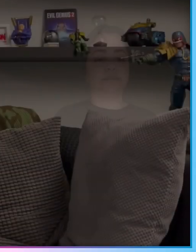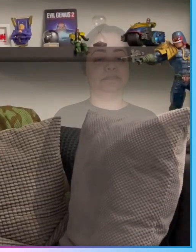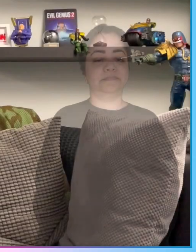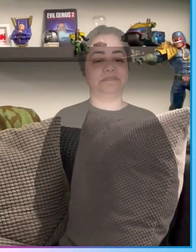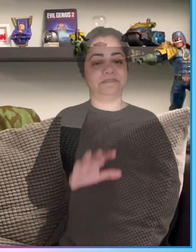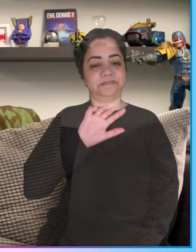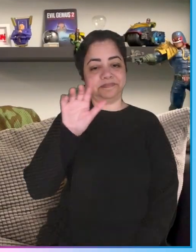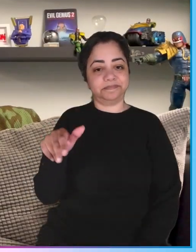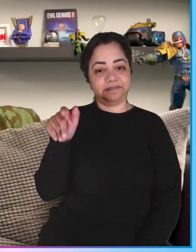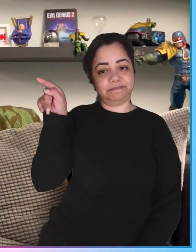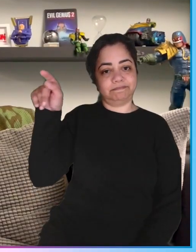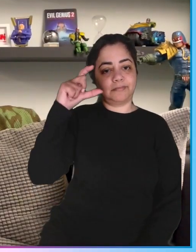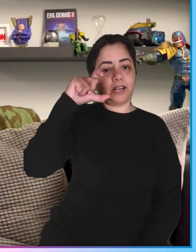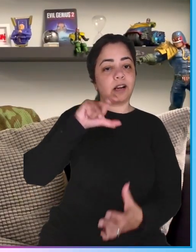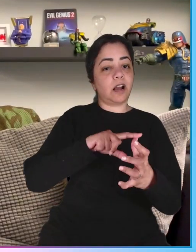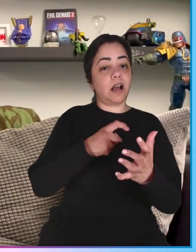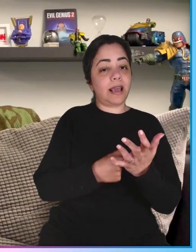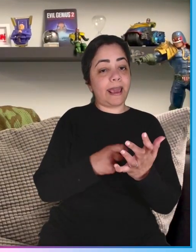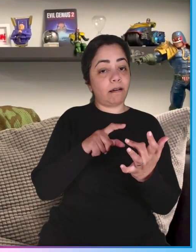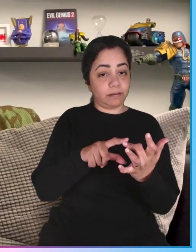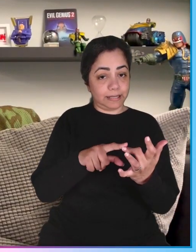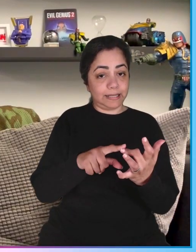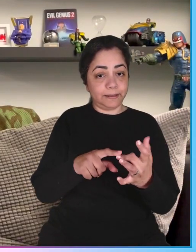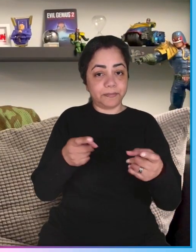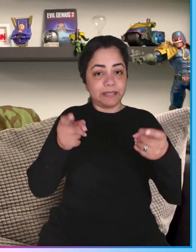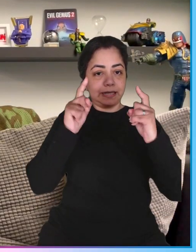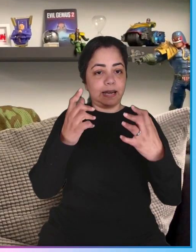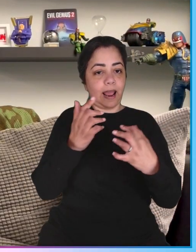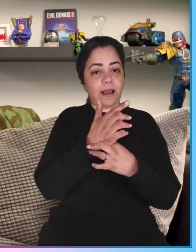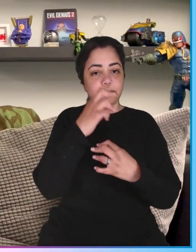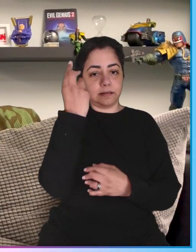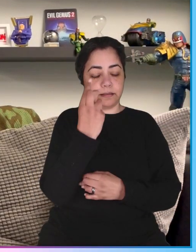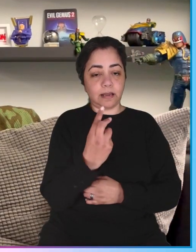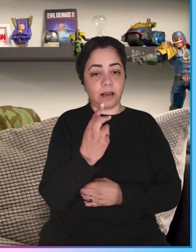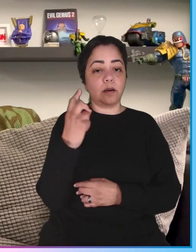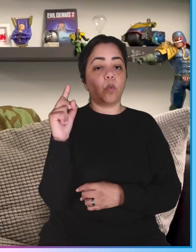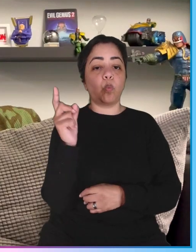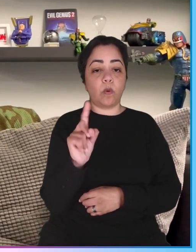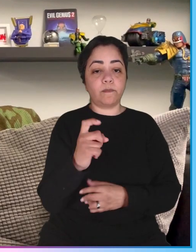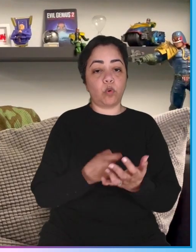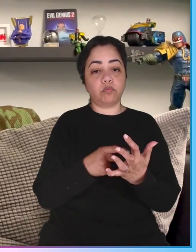[Cari Watterson] Hey, I’m Cari. I’m the senior designer of Accessibility at Rebellion and I’m here to chat a bit about Sniper Elite 5.